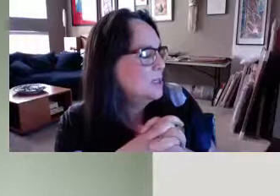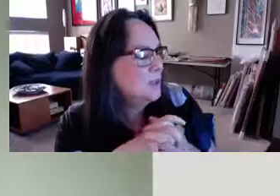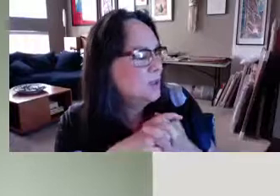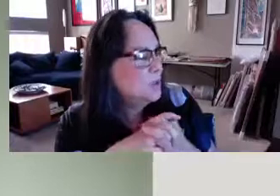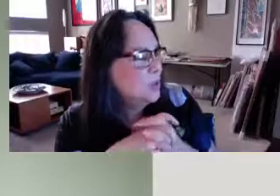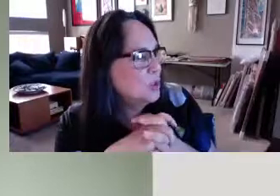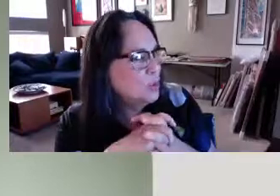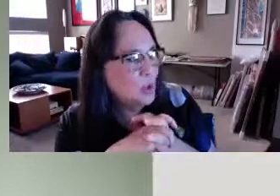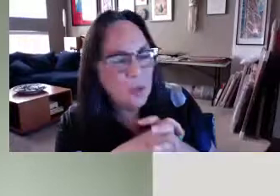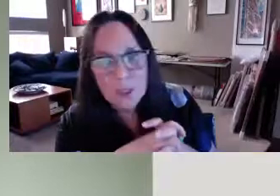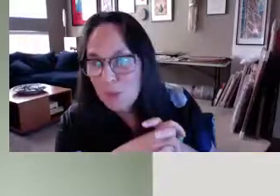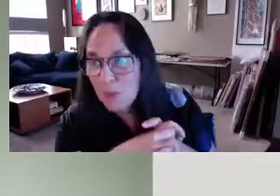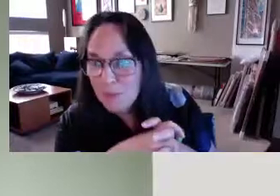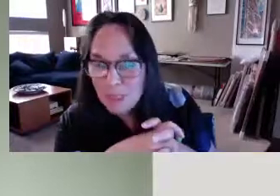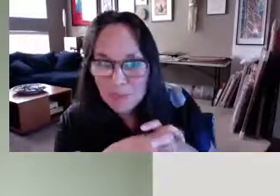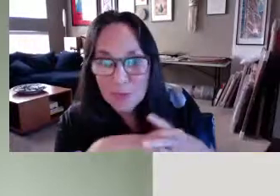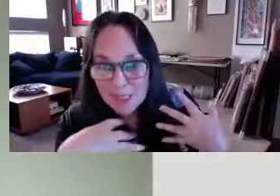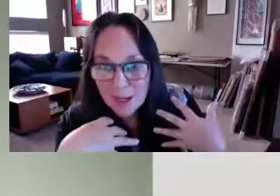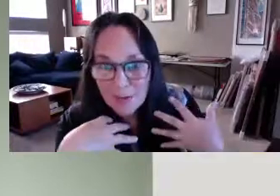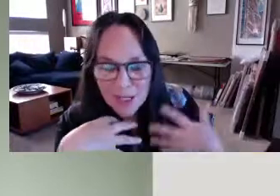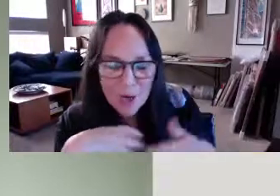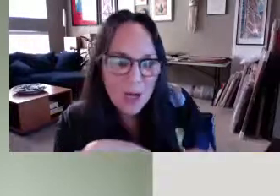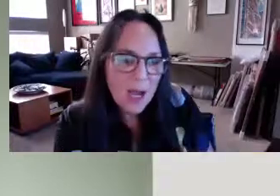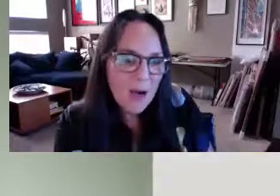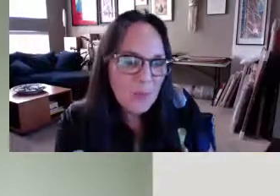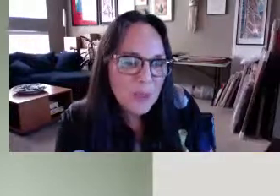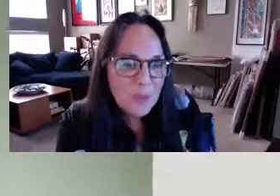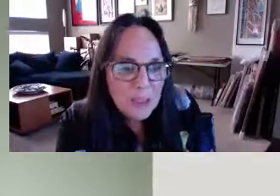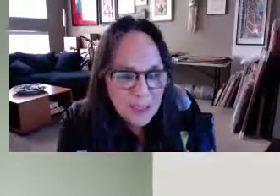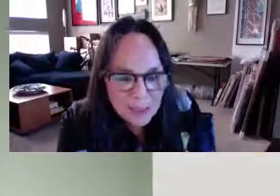of those work she would go in and you would need for myself anyhow i would be completely